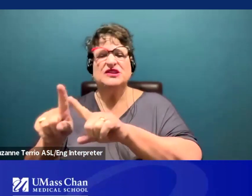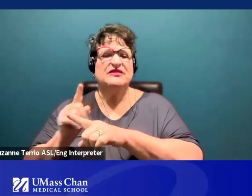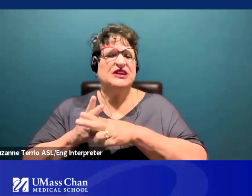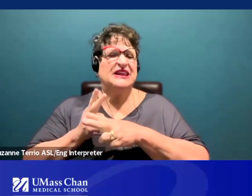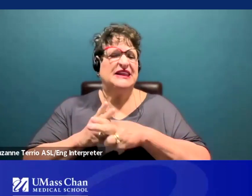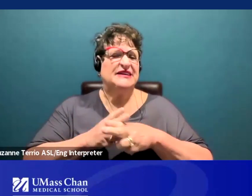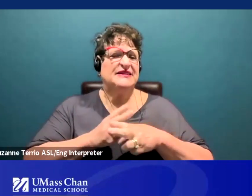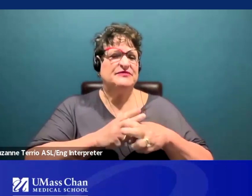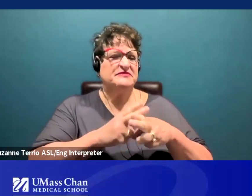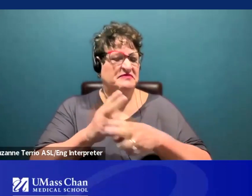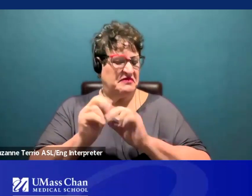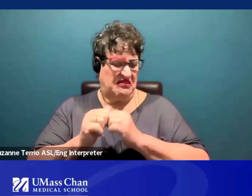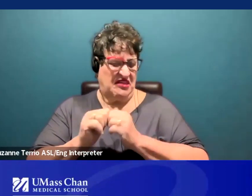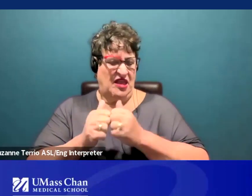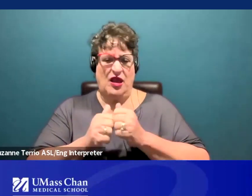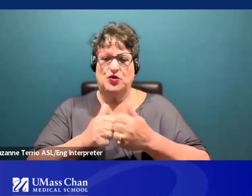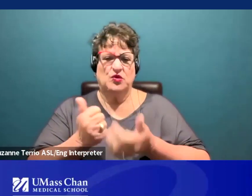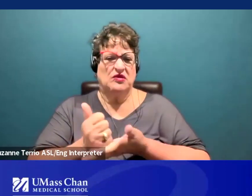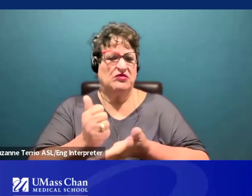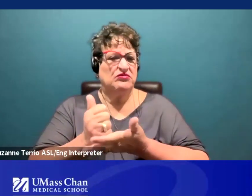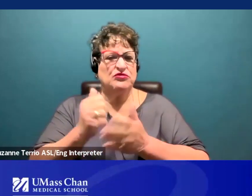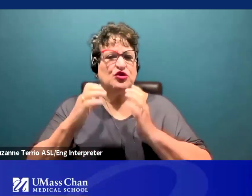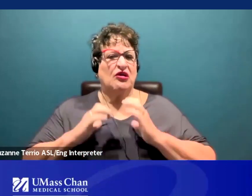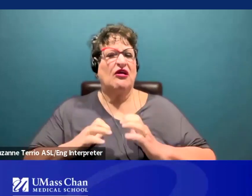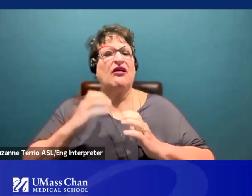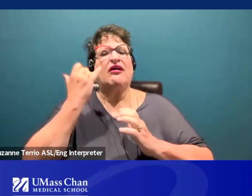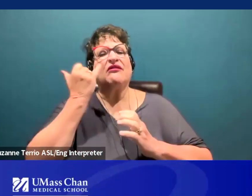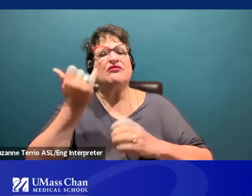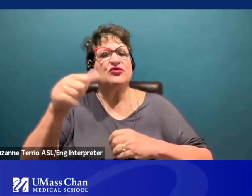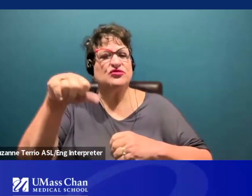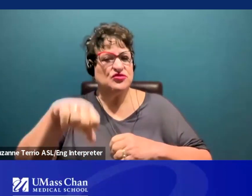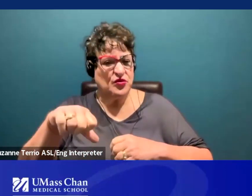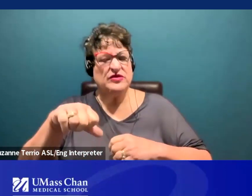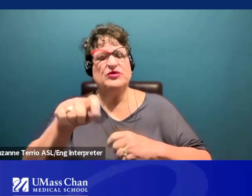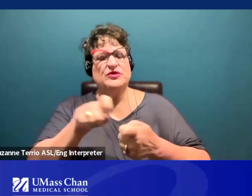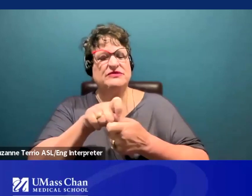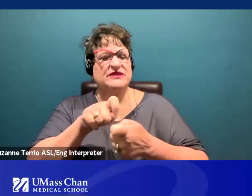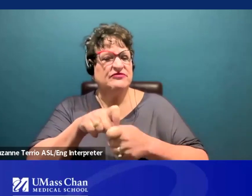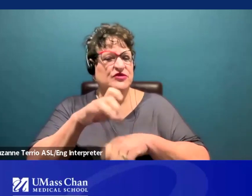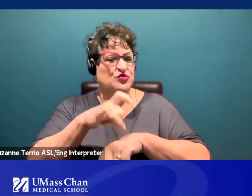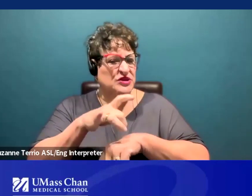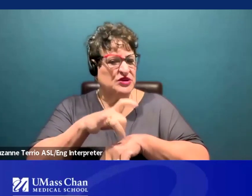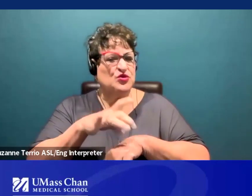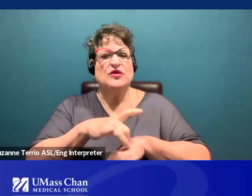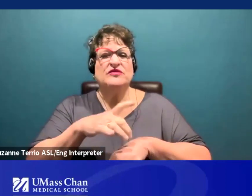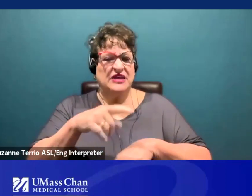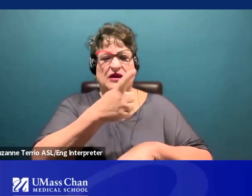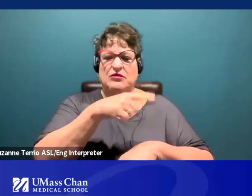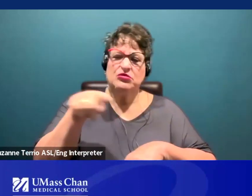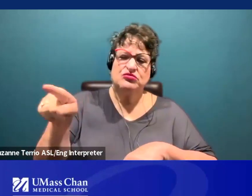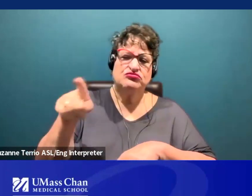they've been denied these certain resources, and can I point them to somebody that can help them? So it's a two part thing.